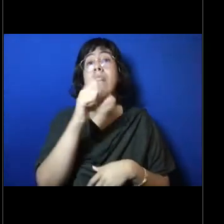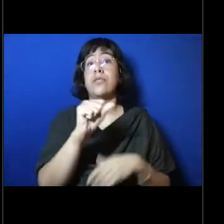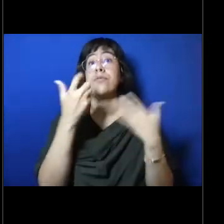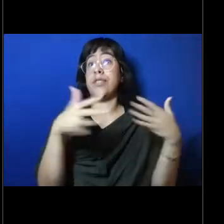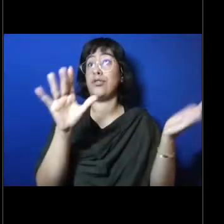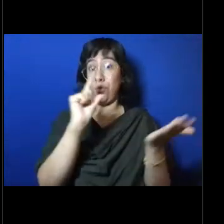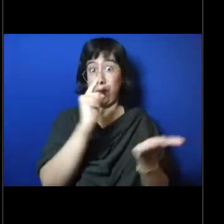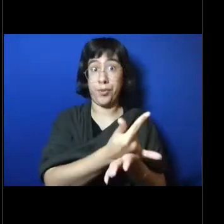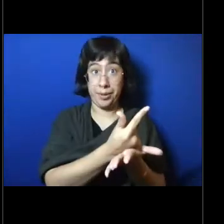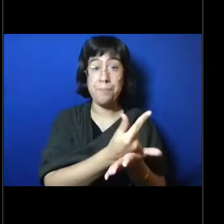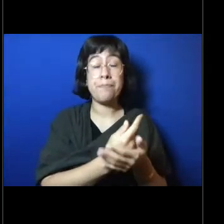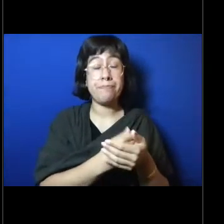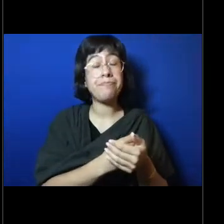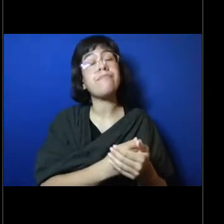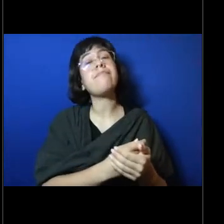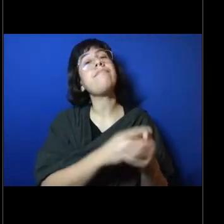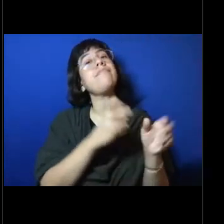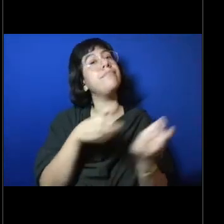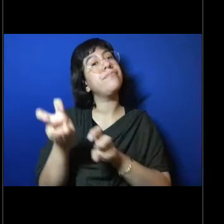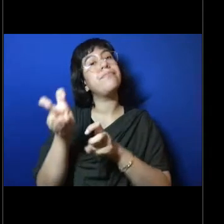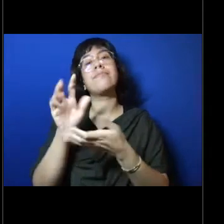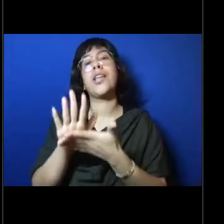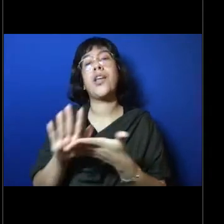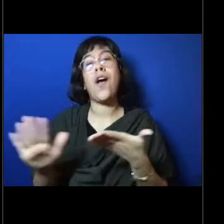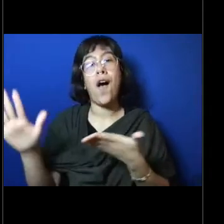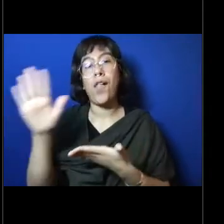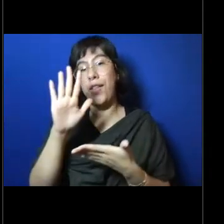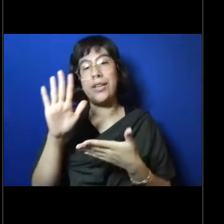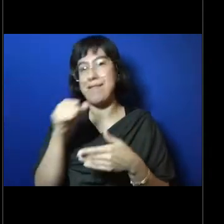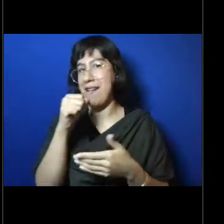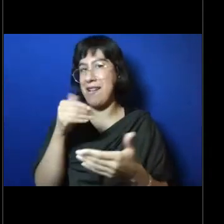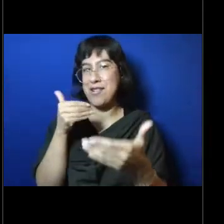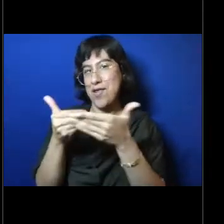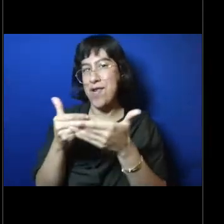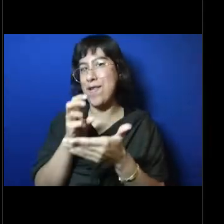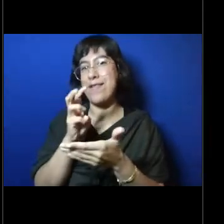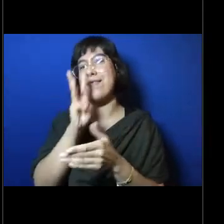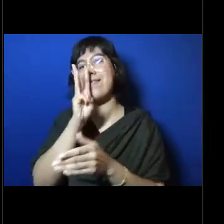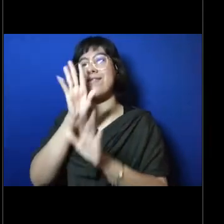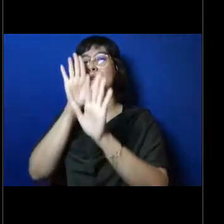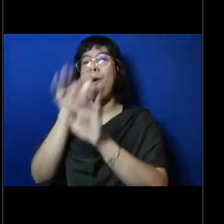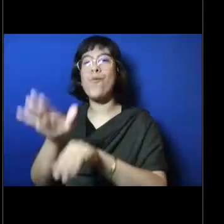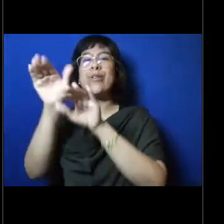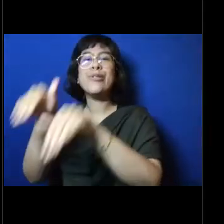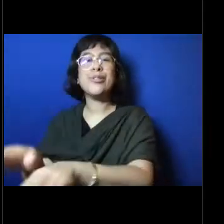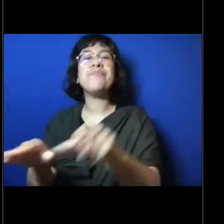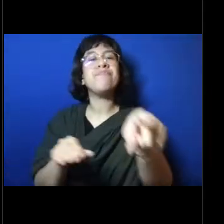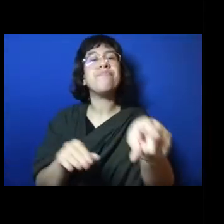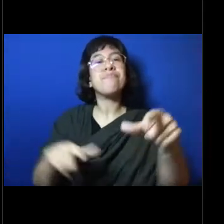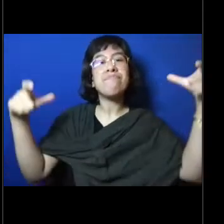I went to college not by the ocean, but actually on the south shore of one of the great lakes